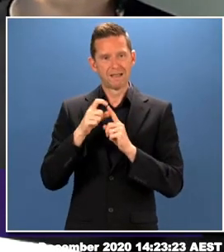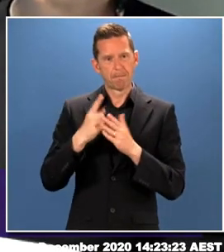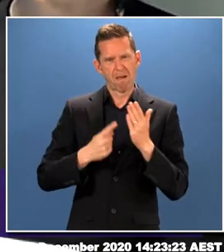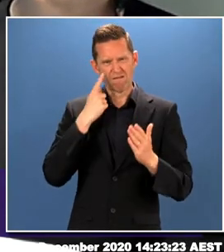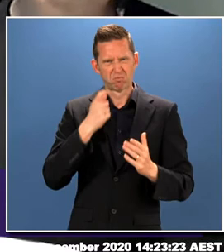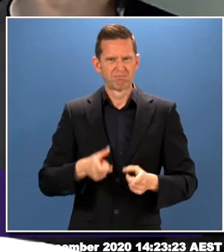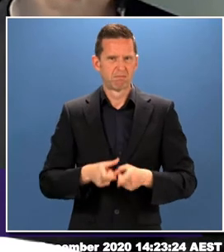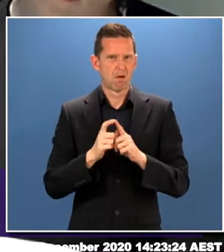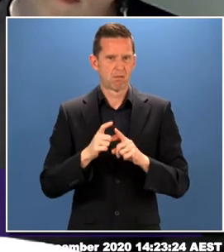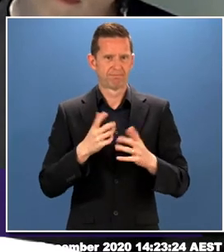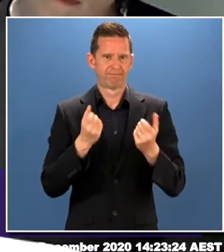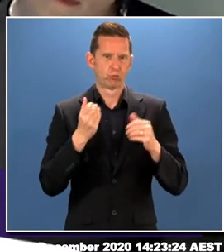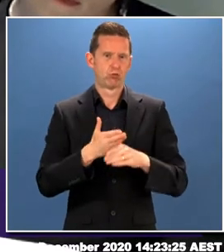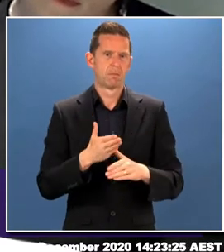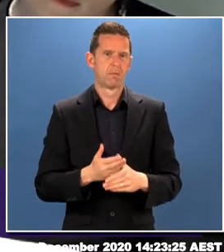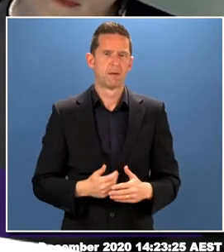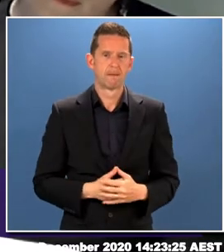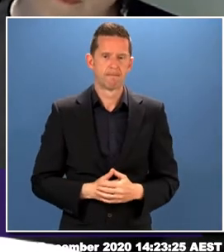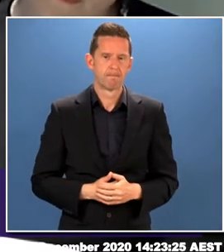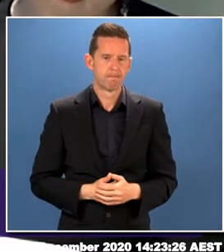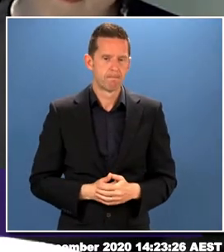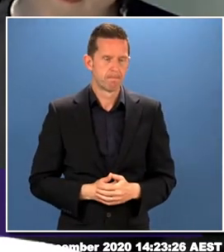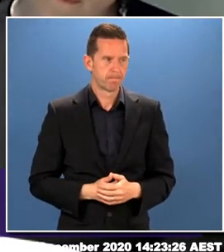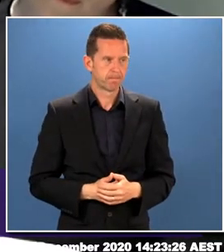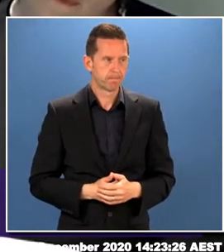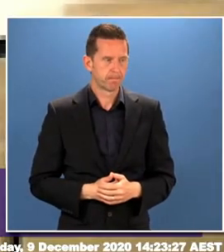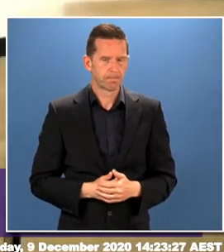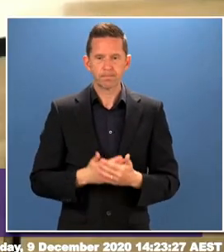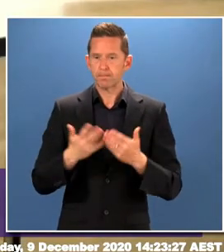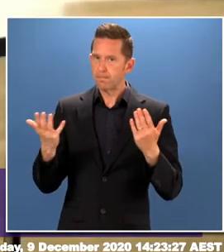And we will go to the toolkit shortly, but is it something that other